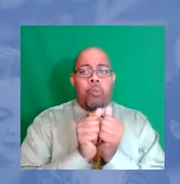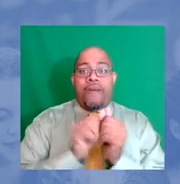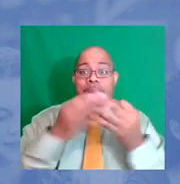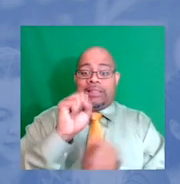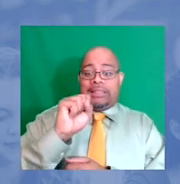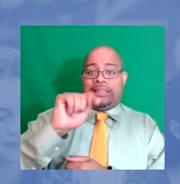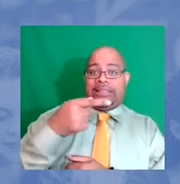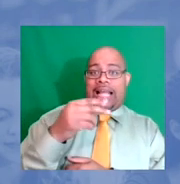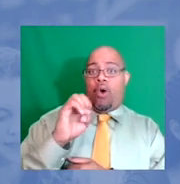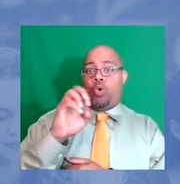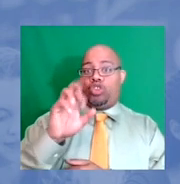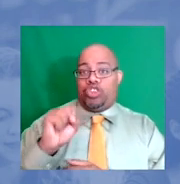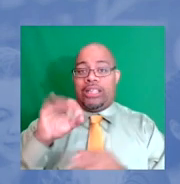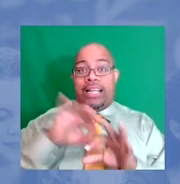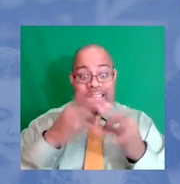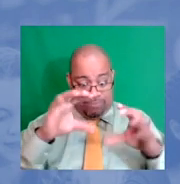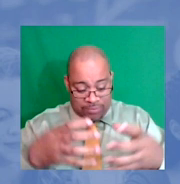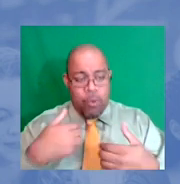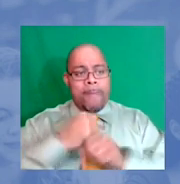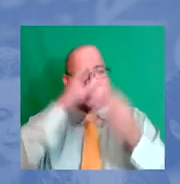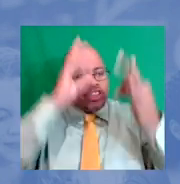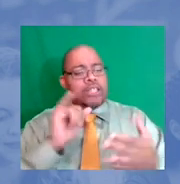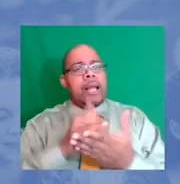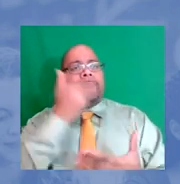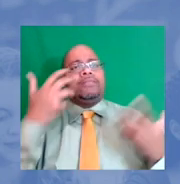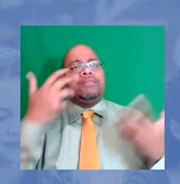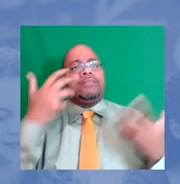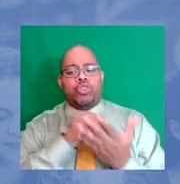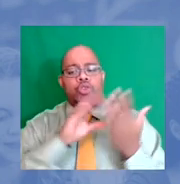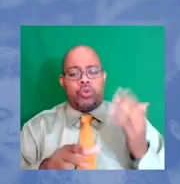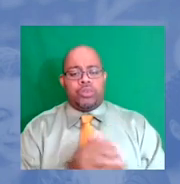ABLE TO MAKE DECISIONS THAT BEST FIT THE NEEDS OF OUR STUDENTS WHICH NOT ONLY LED TO ACADEMIC